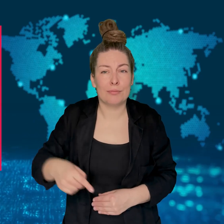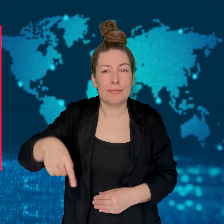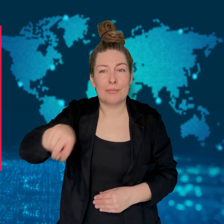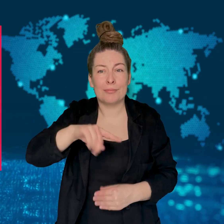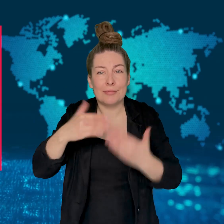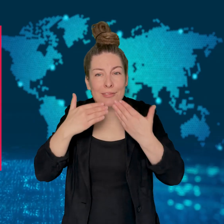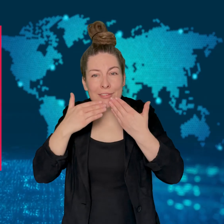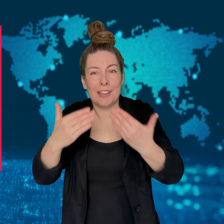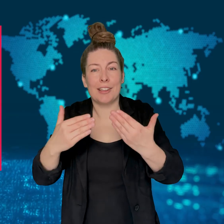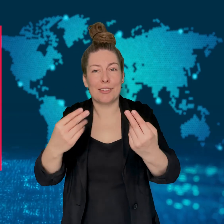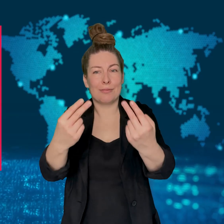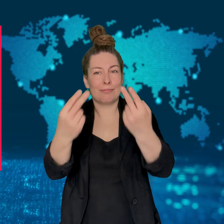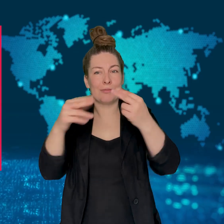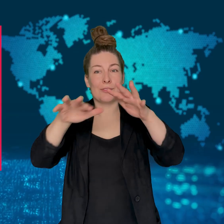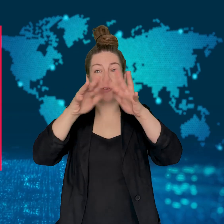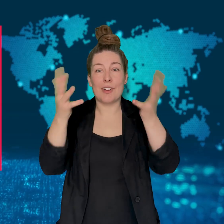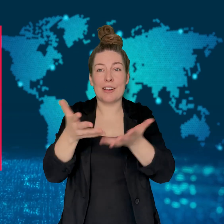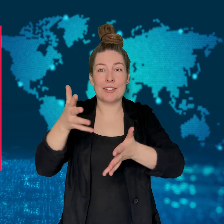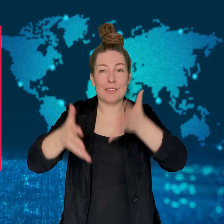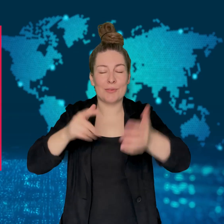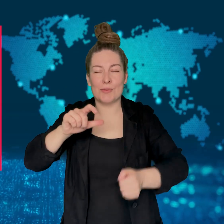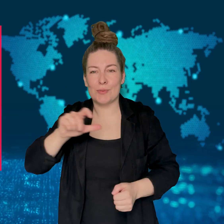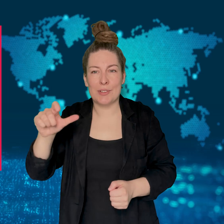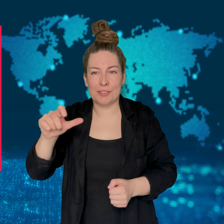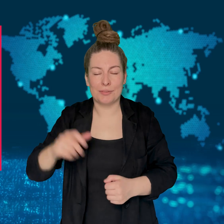Thank you for watching WorldSign Week.